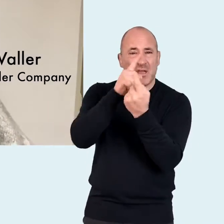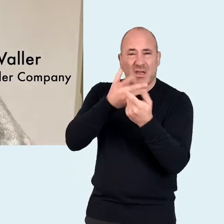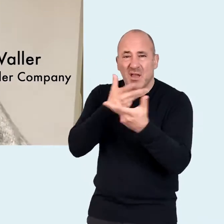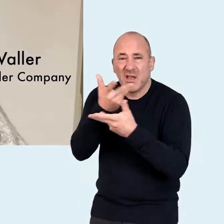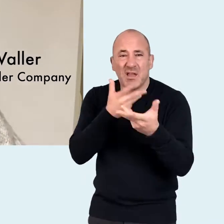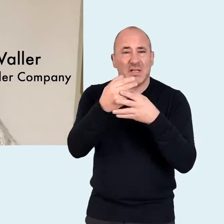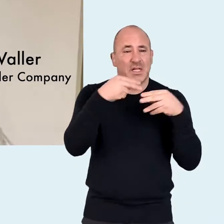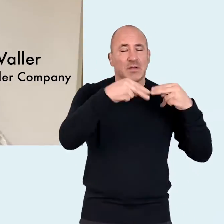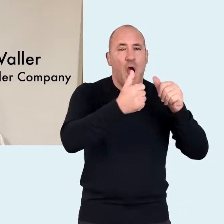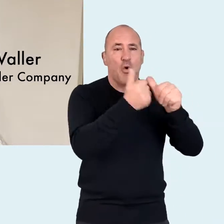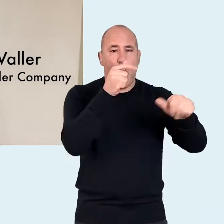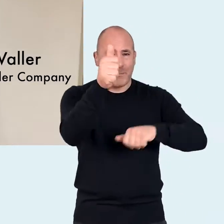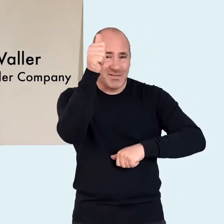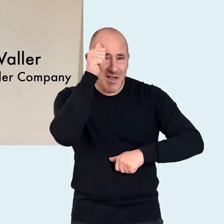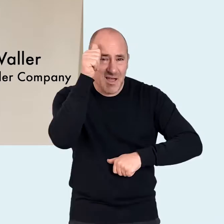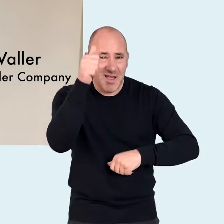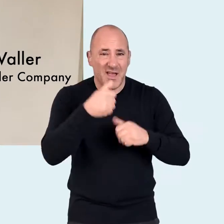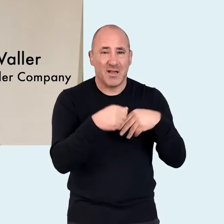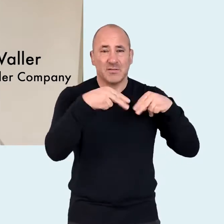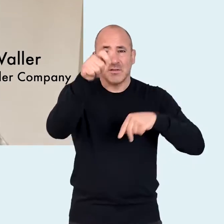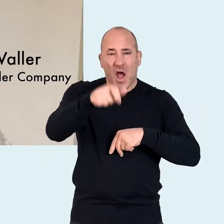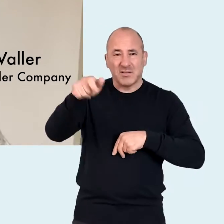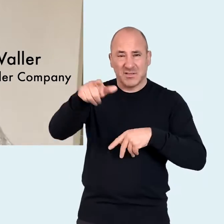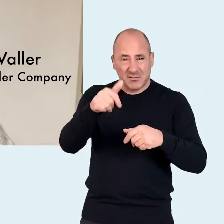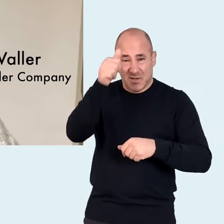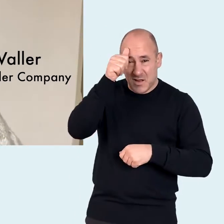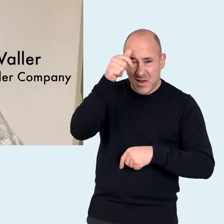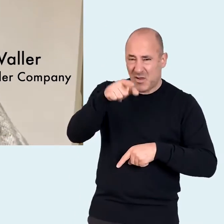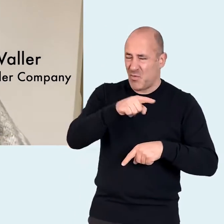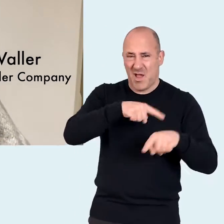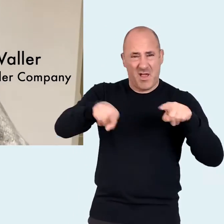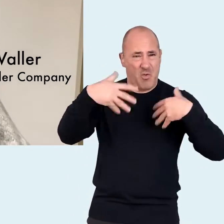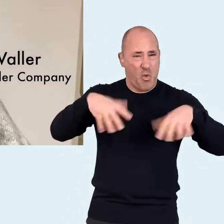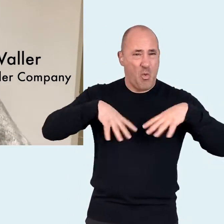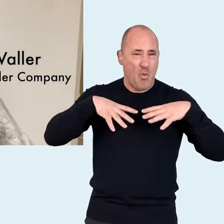and colleagues, go to the dance companies and the dance artists you know that already